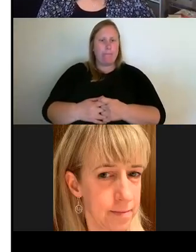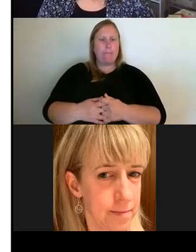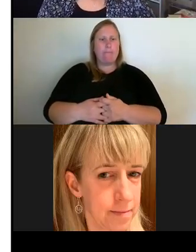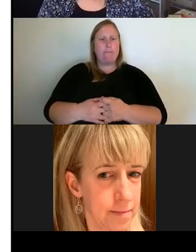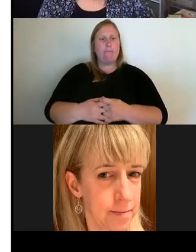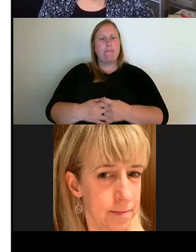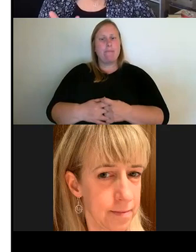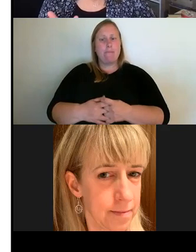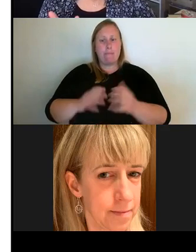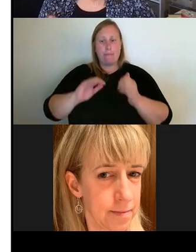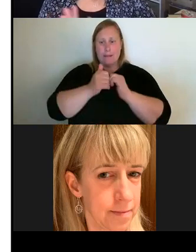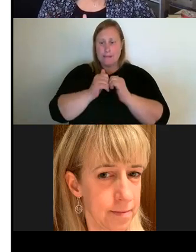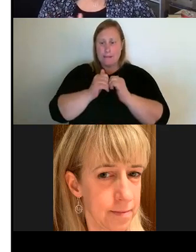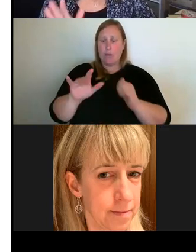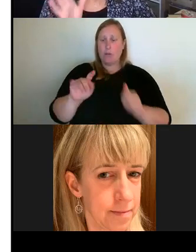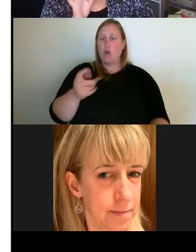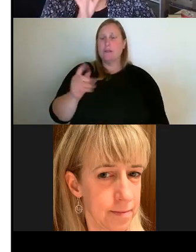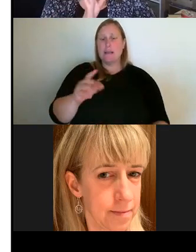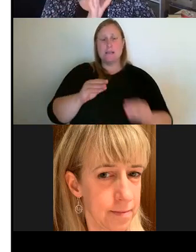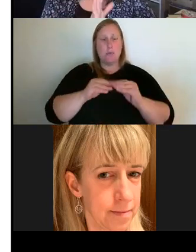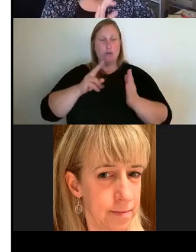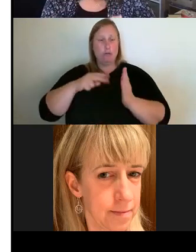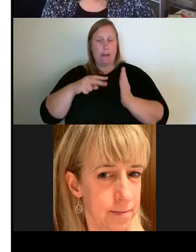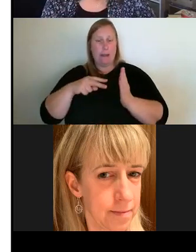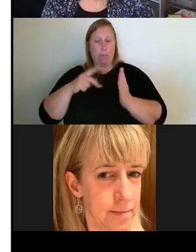make your text more readable for most people